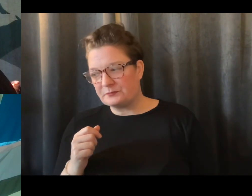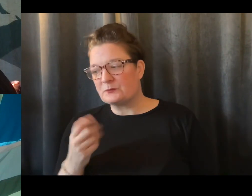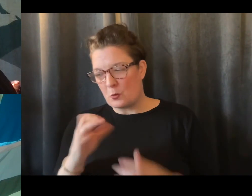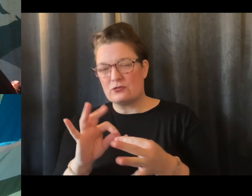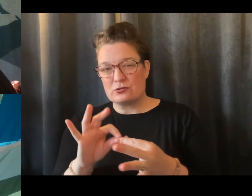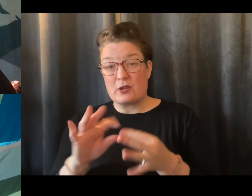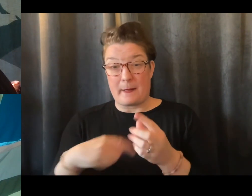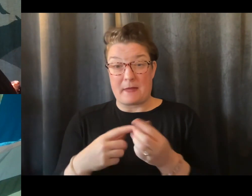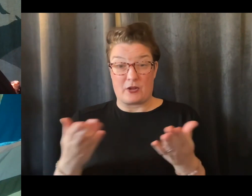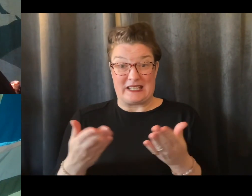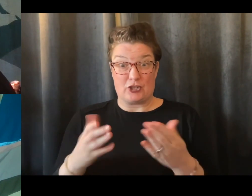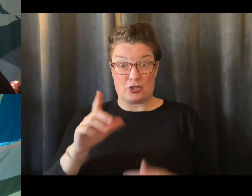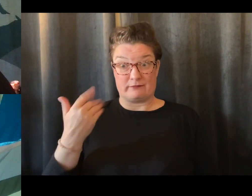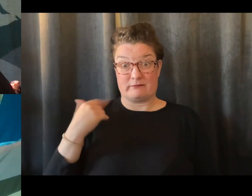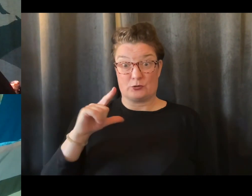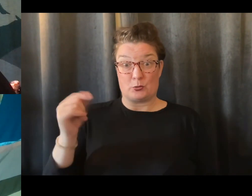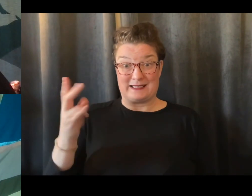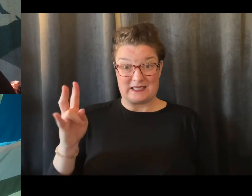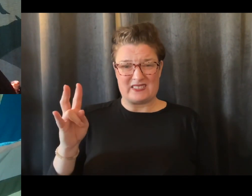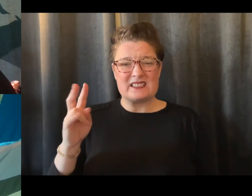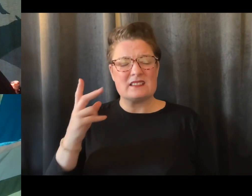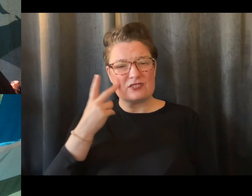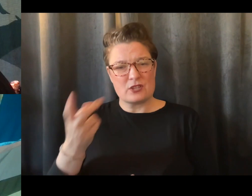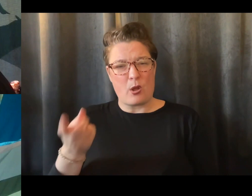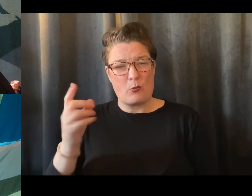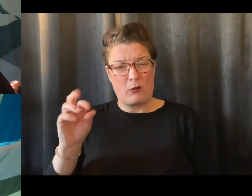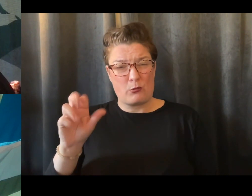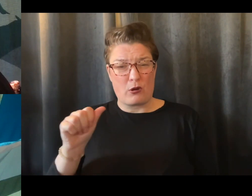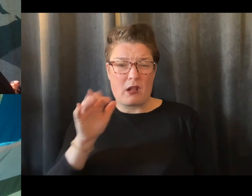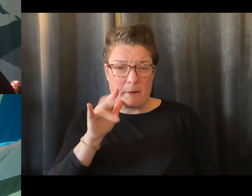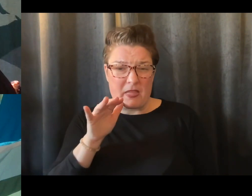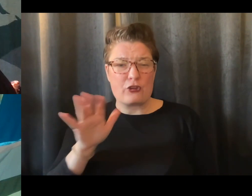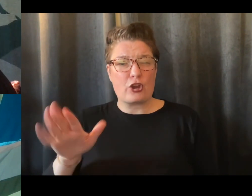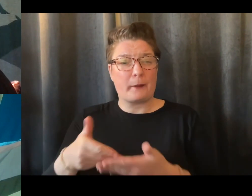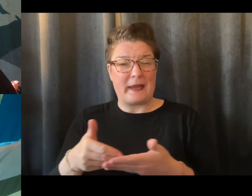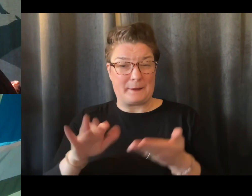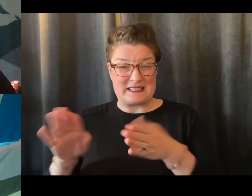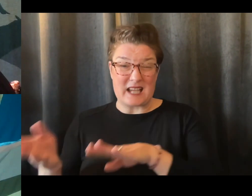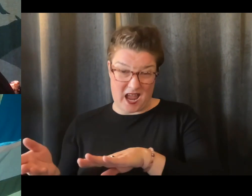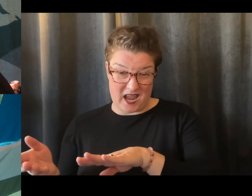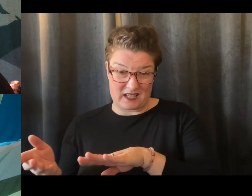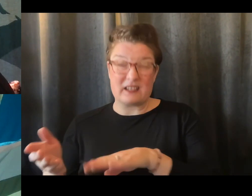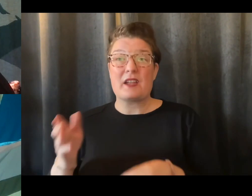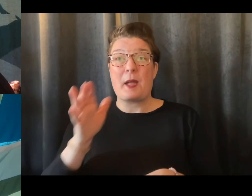name is Tahlequah, the mother, and she carried her dead baby on her nose for 17